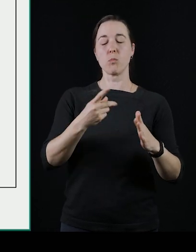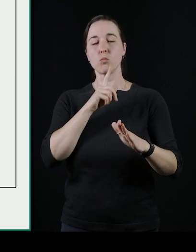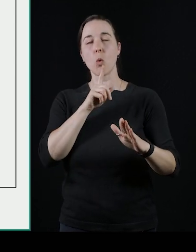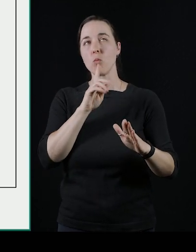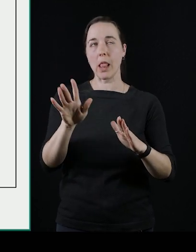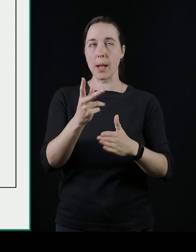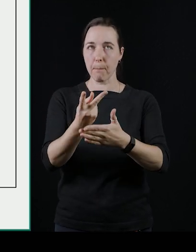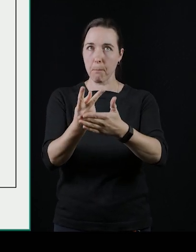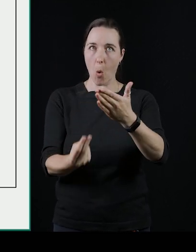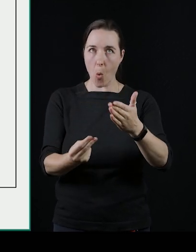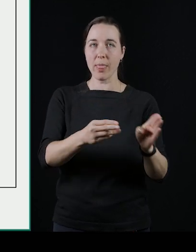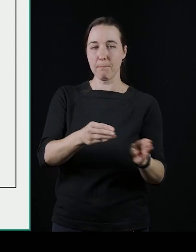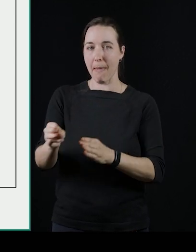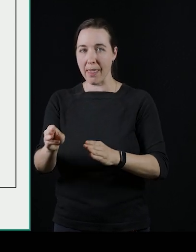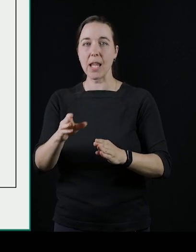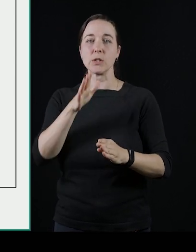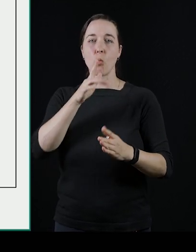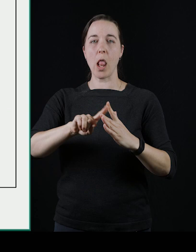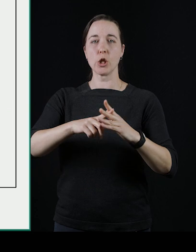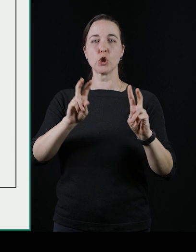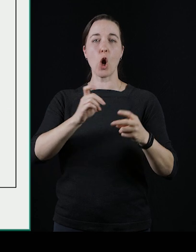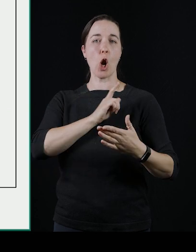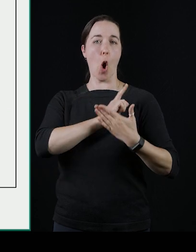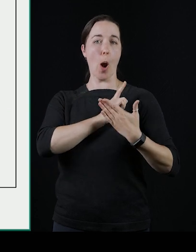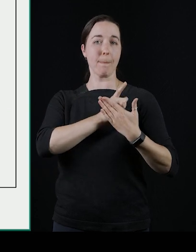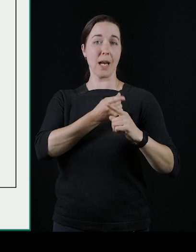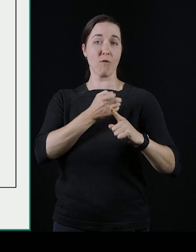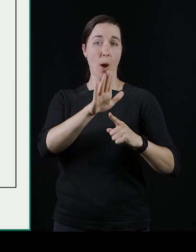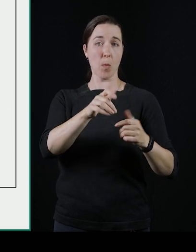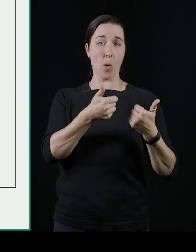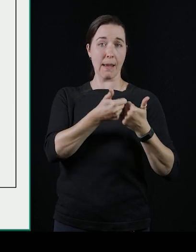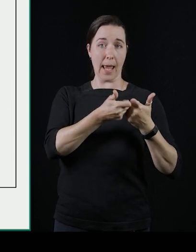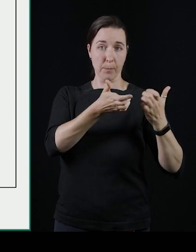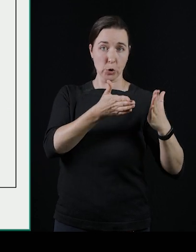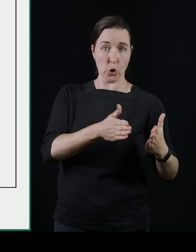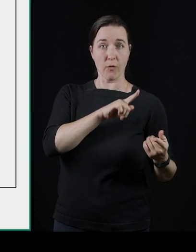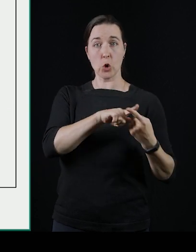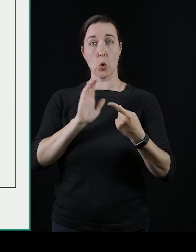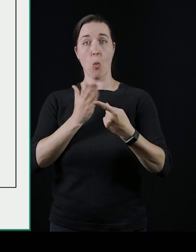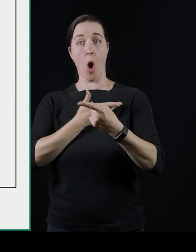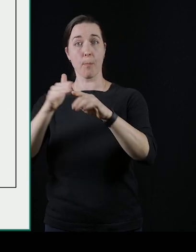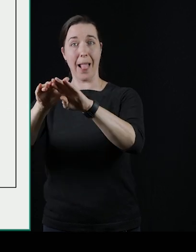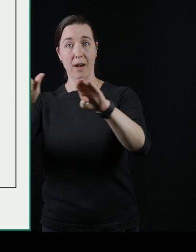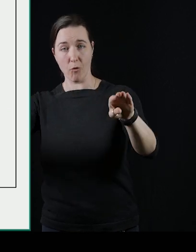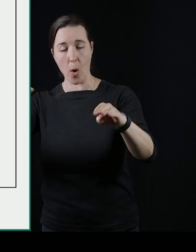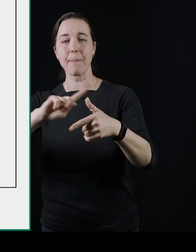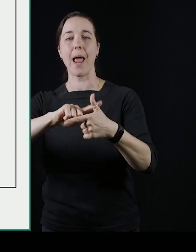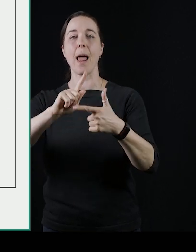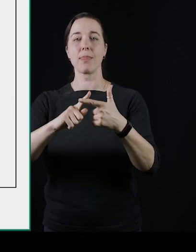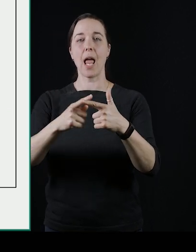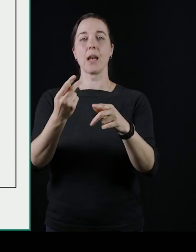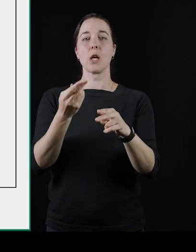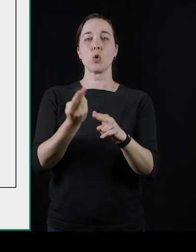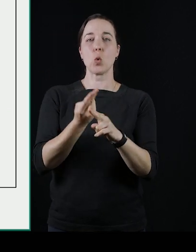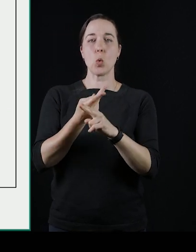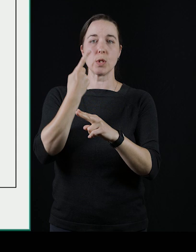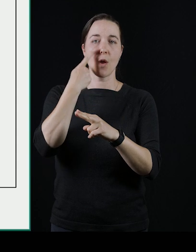so both methods actually will start, heart beating from your game server to our platform. And the ready for players is used to transition